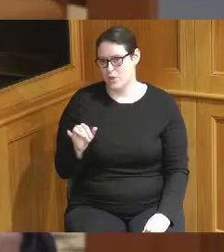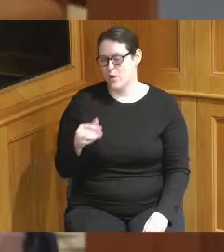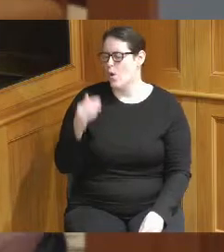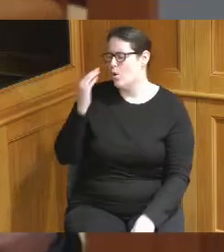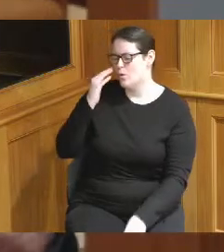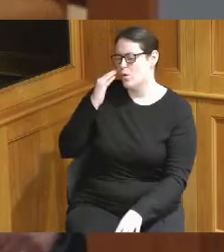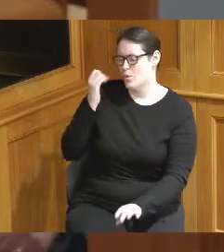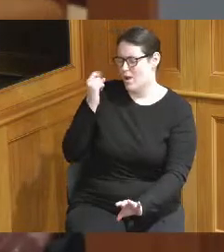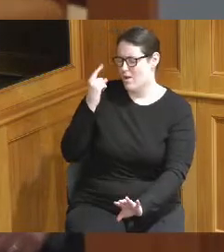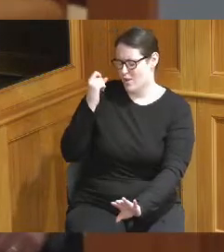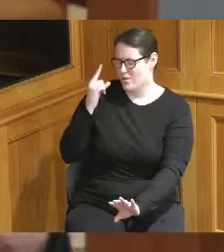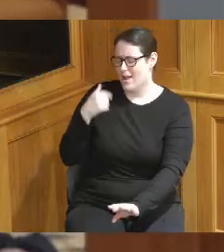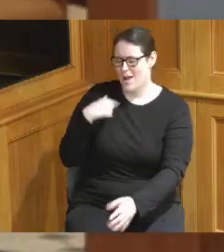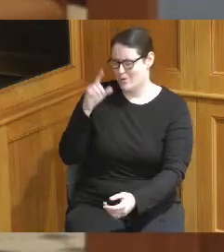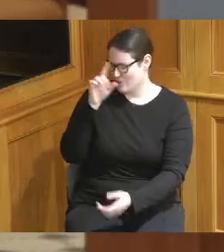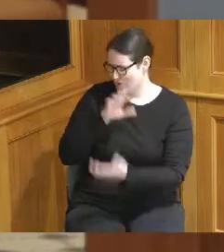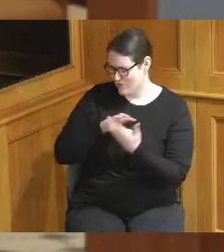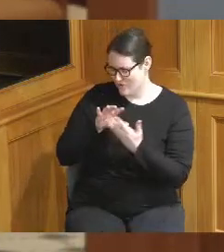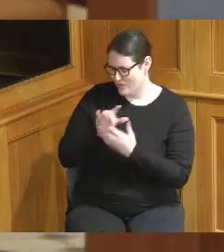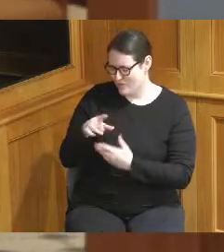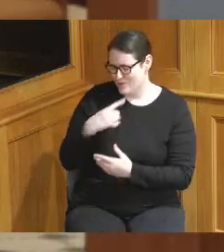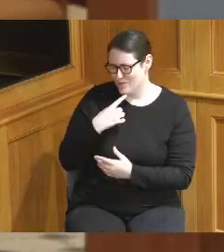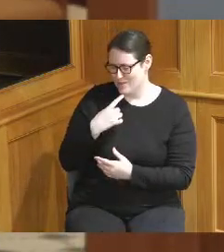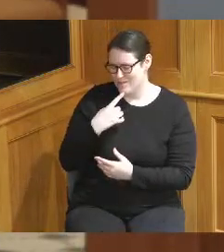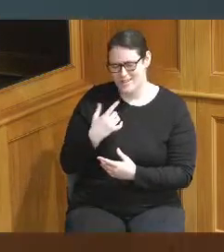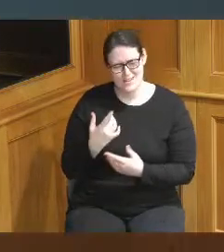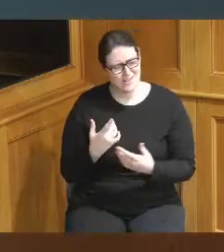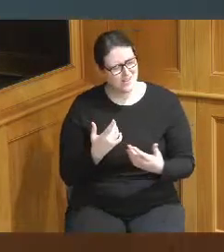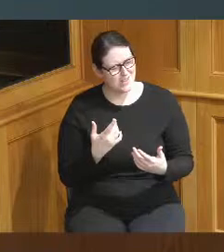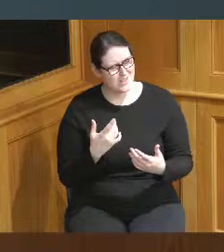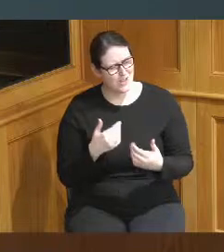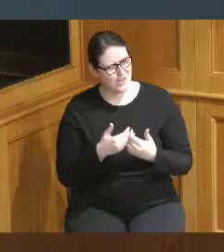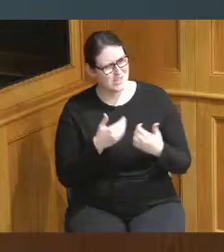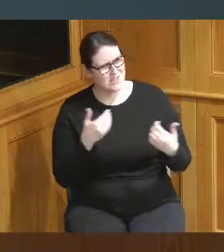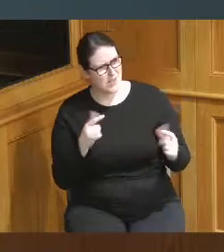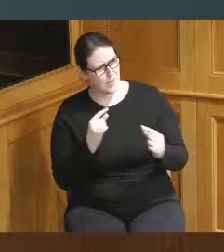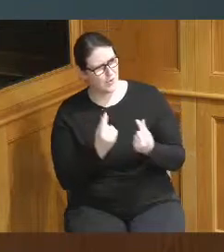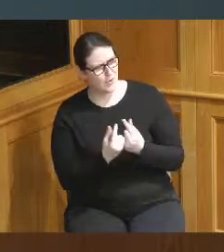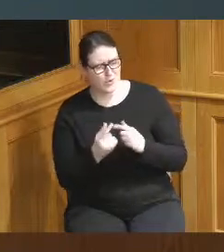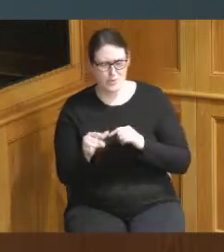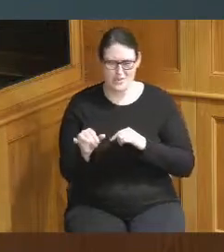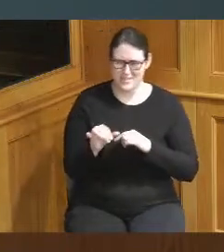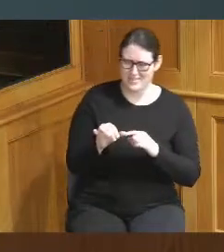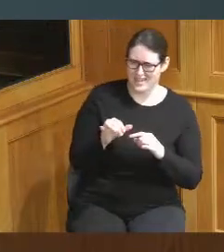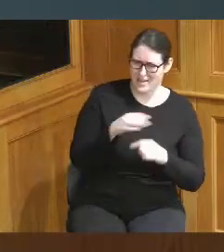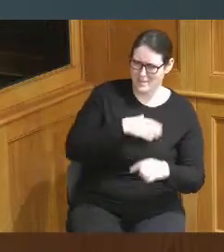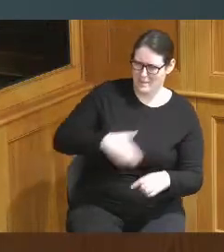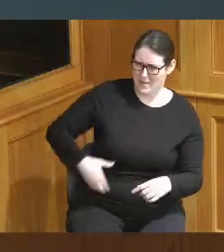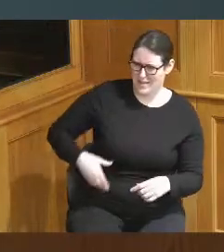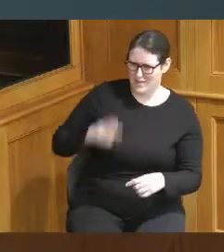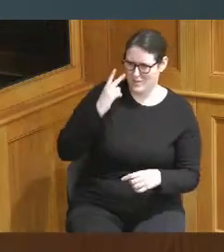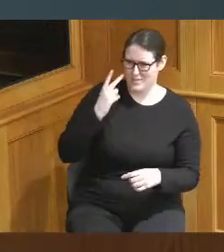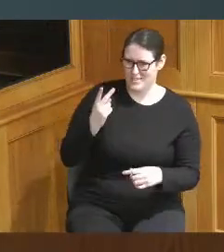$100,000 and item 26 is a resolution authorizing an agreement between our department of Economic